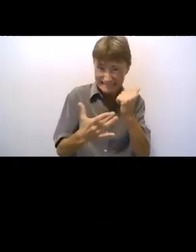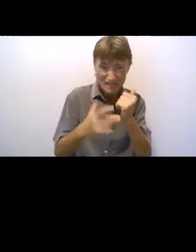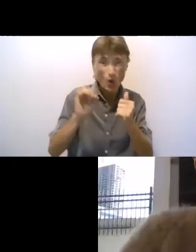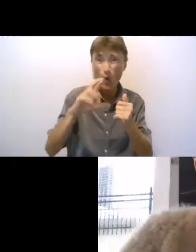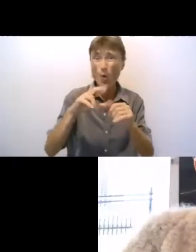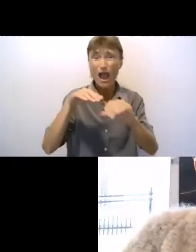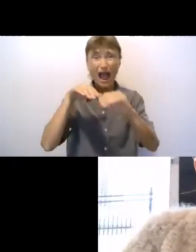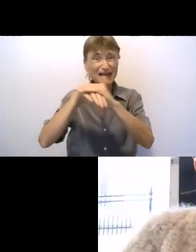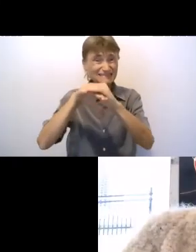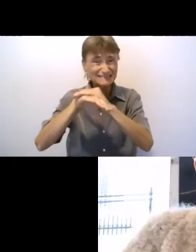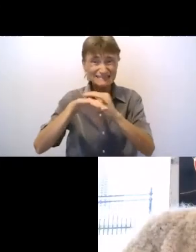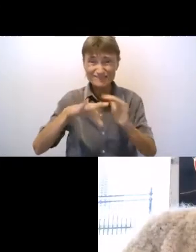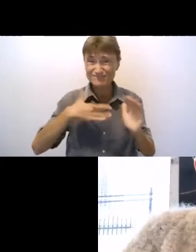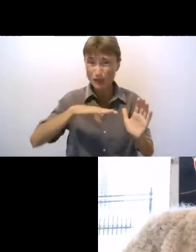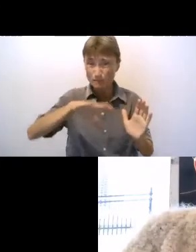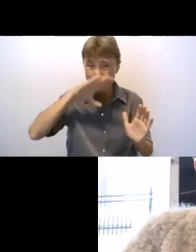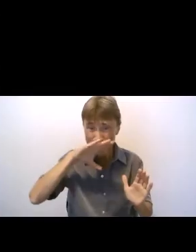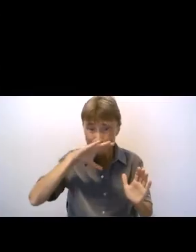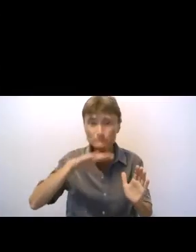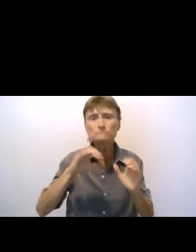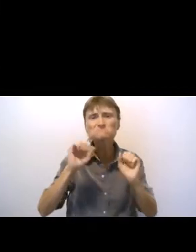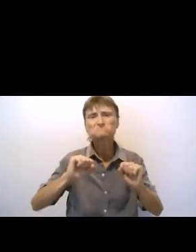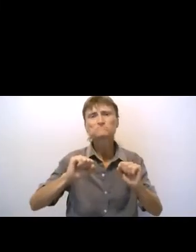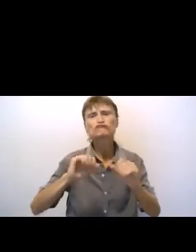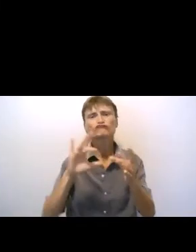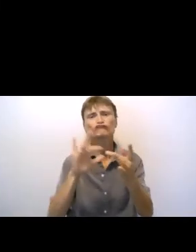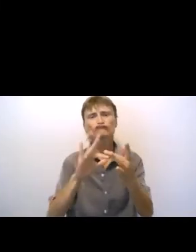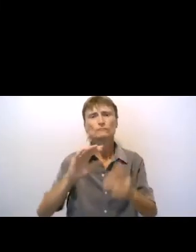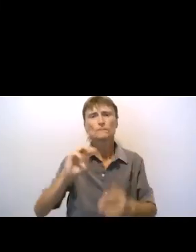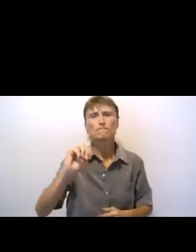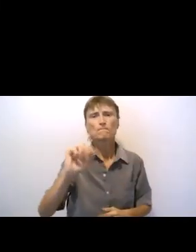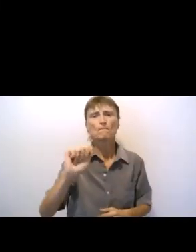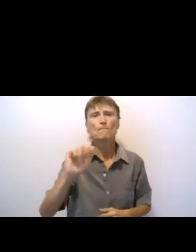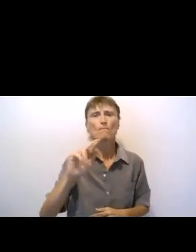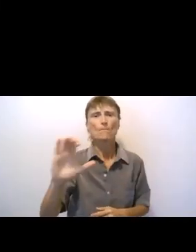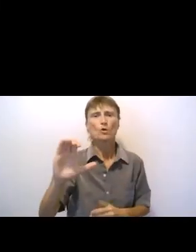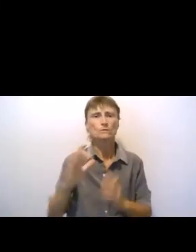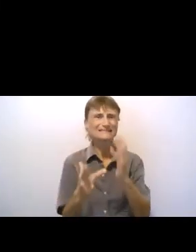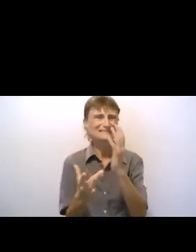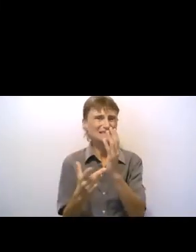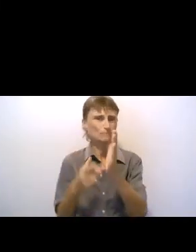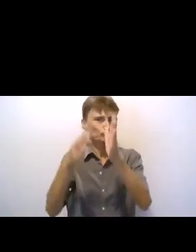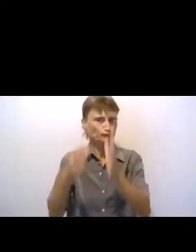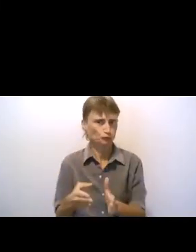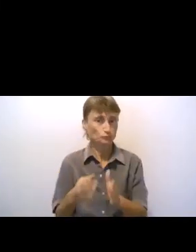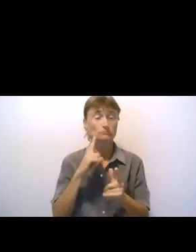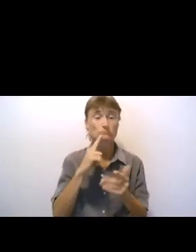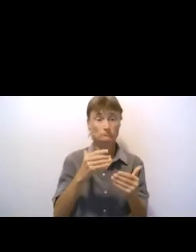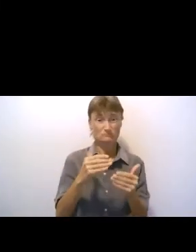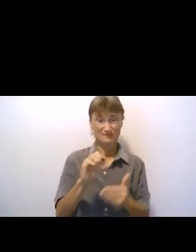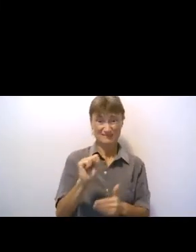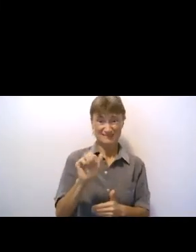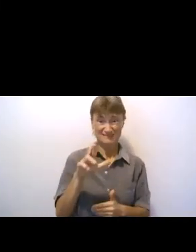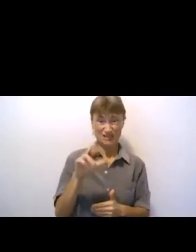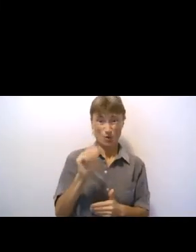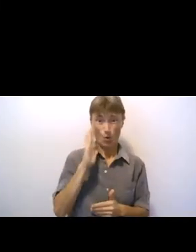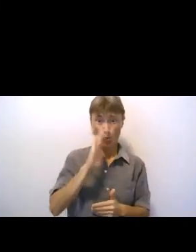chat with Marc. And I'm just going to turn it over to my colleague, Sable, if she's on